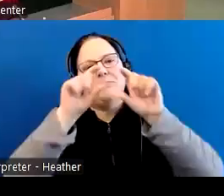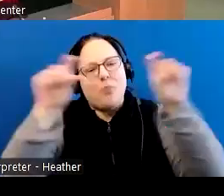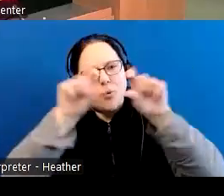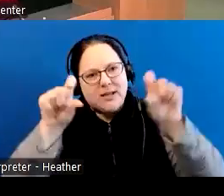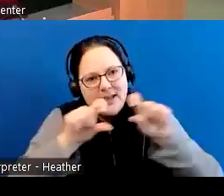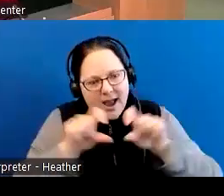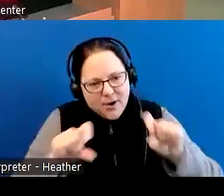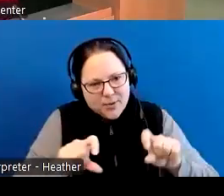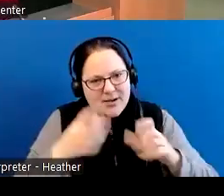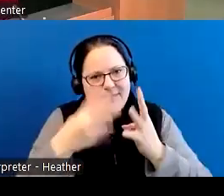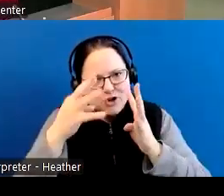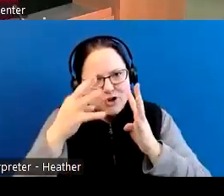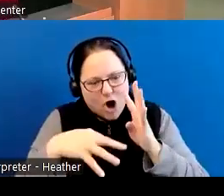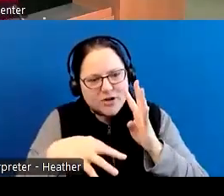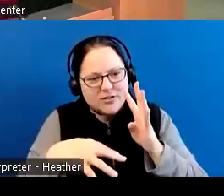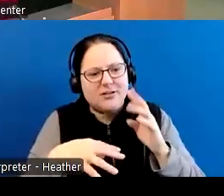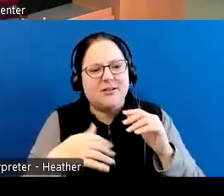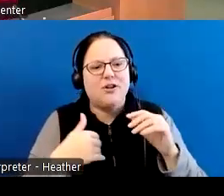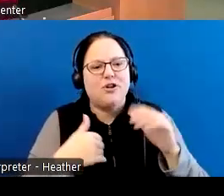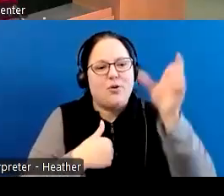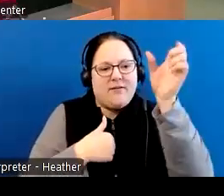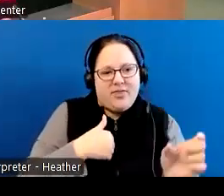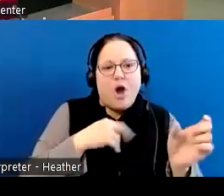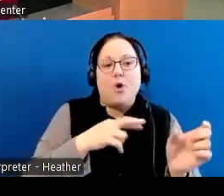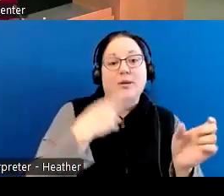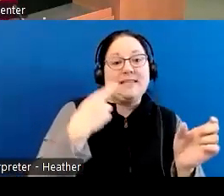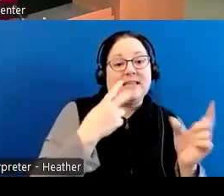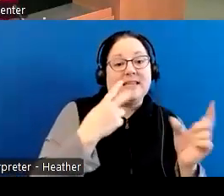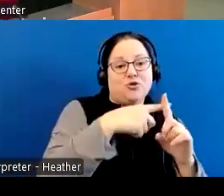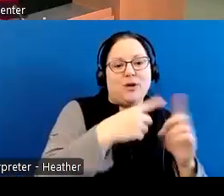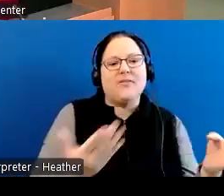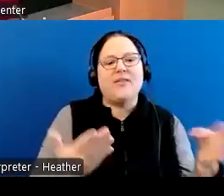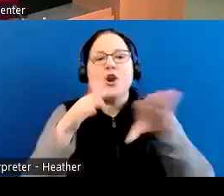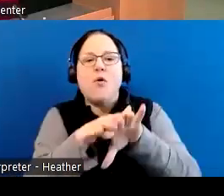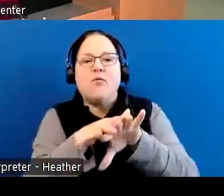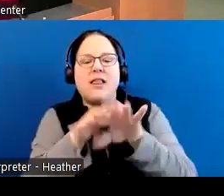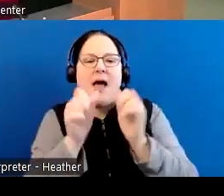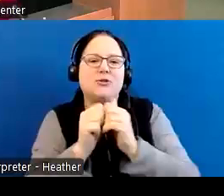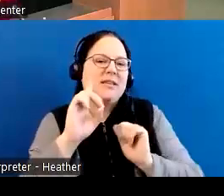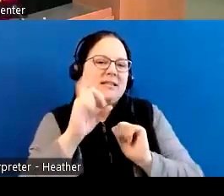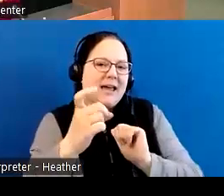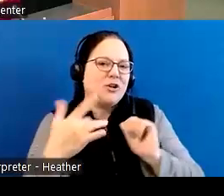um uh the risky strength and then uh where does an overlap with a diagnosis um and then how does that